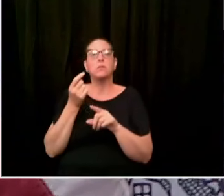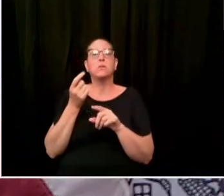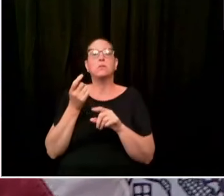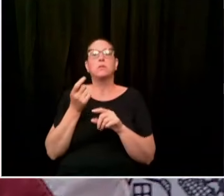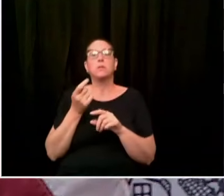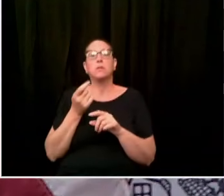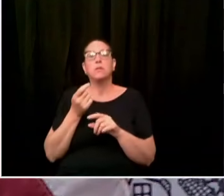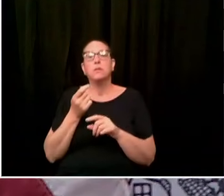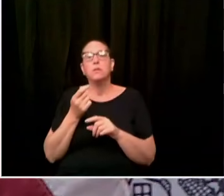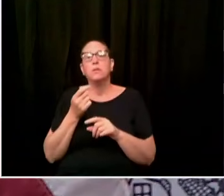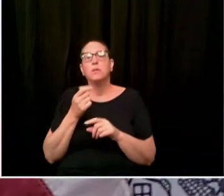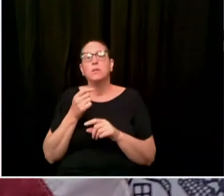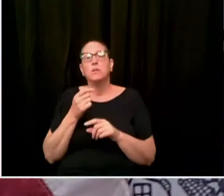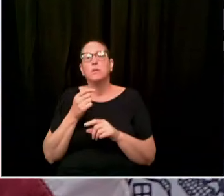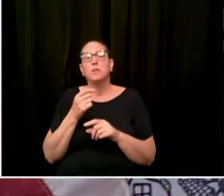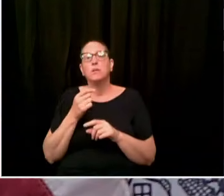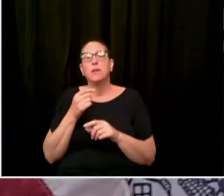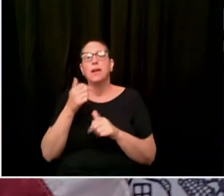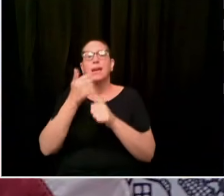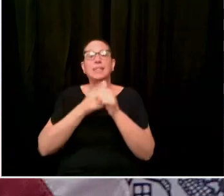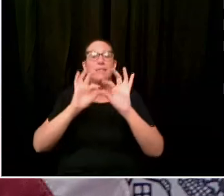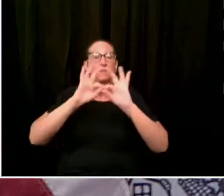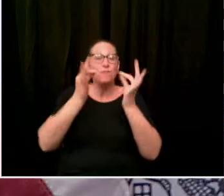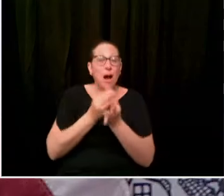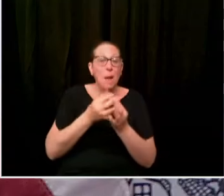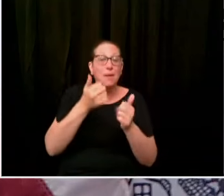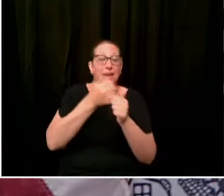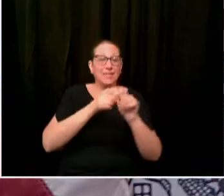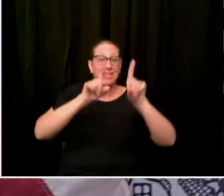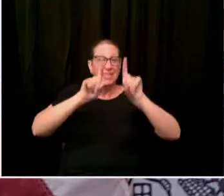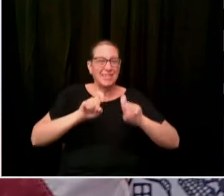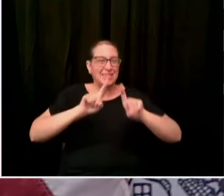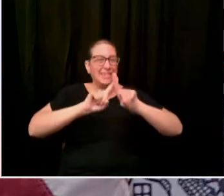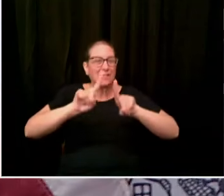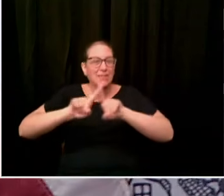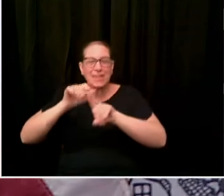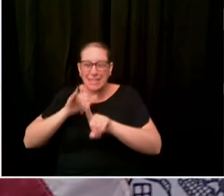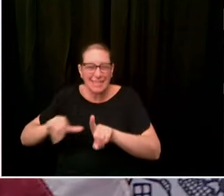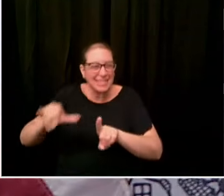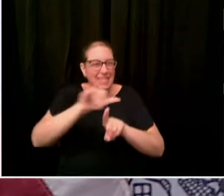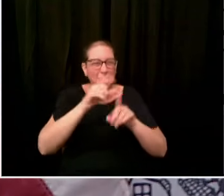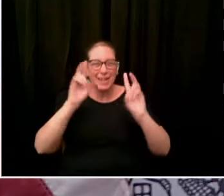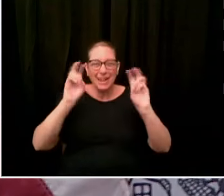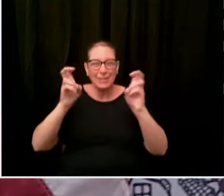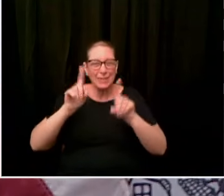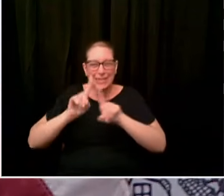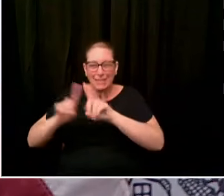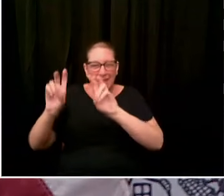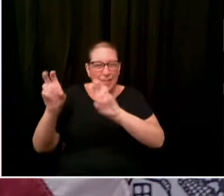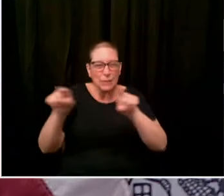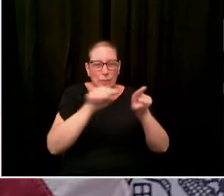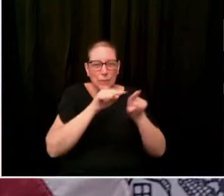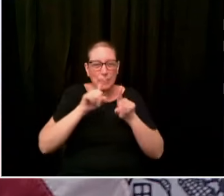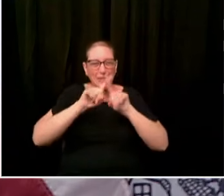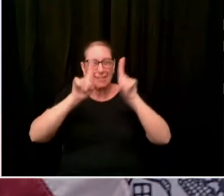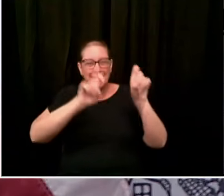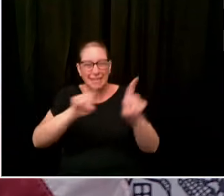WE HAVE AT CITY MD AND HH CLINICS. IT'S OUR ABILITY TO DETERMINE WHAT TO DO WITH EACH PERSON AND EACH